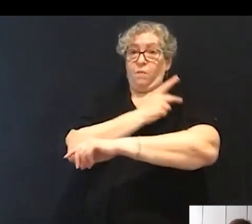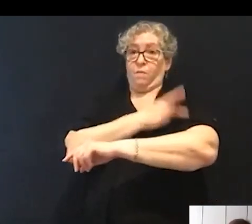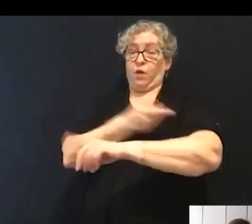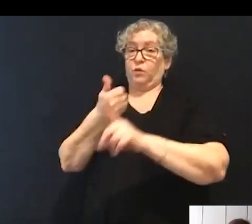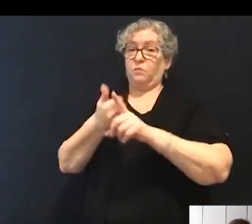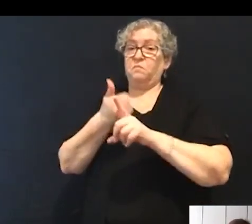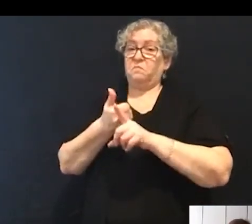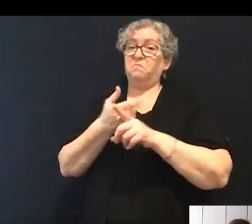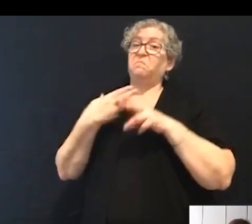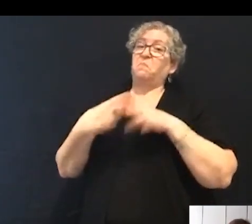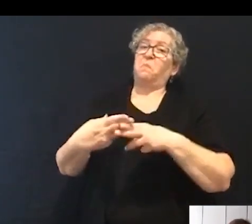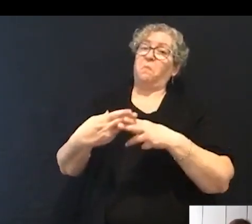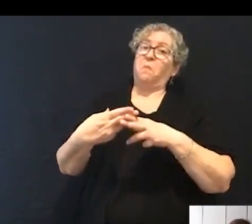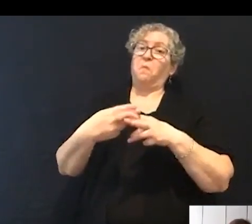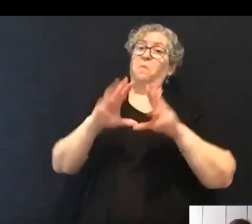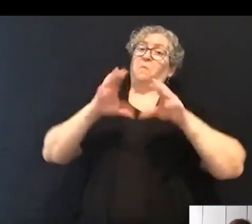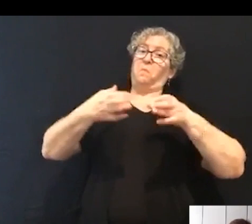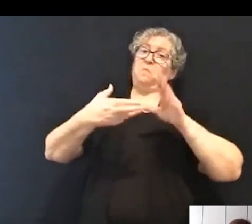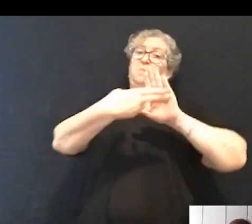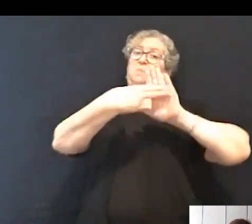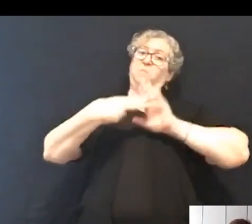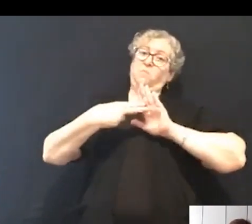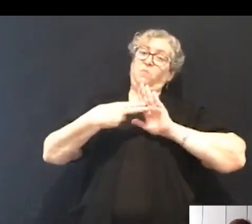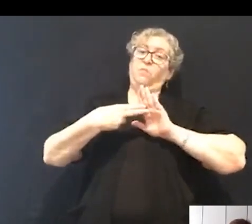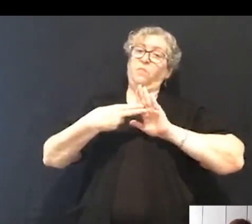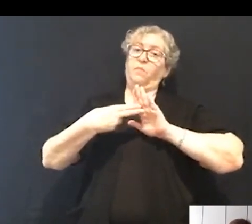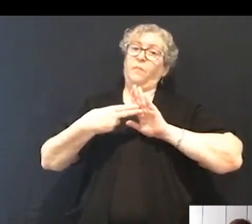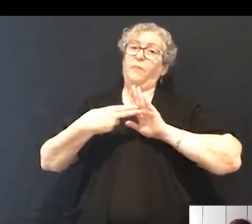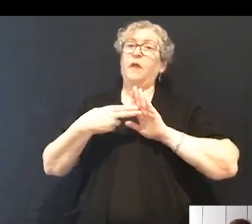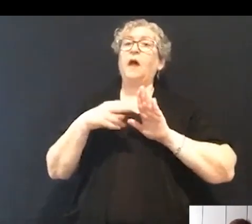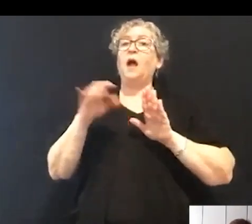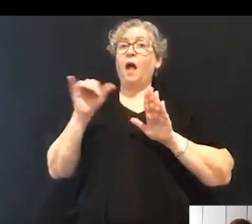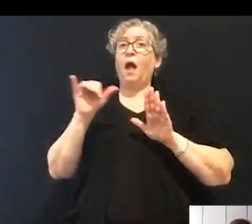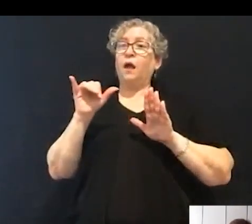or could be categorized as responders.